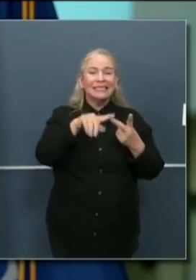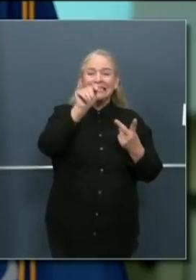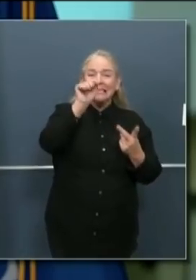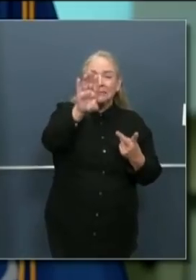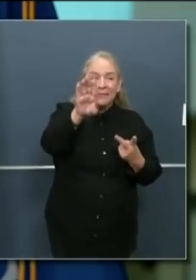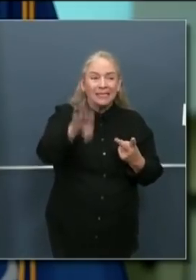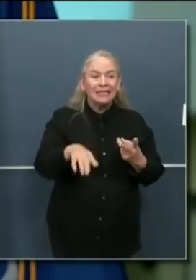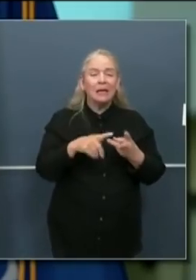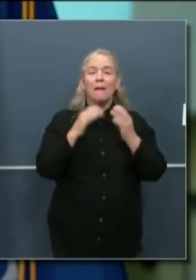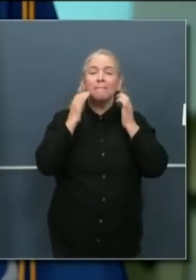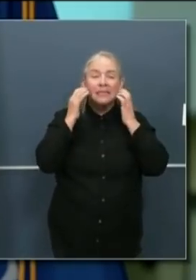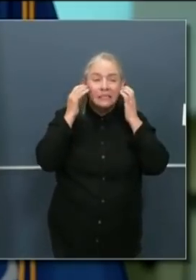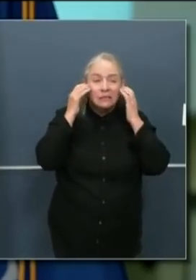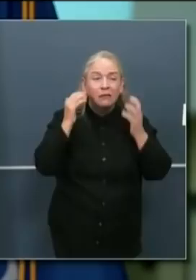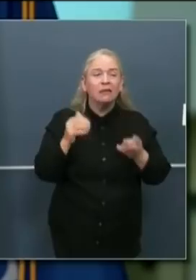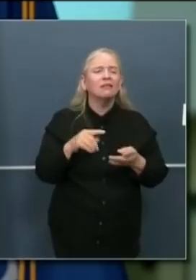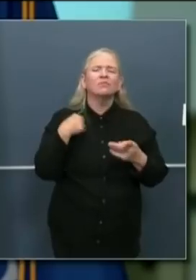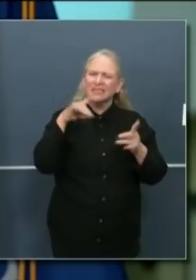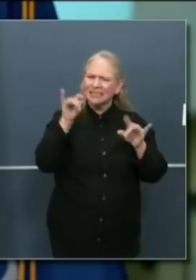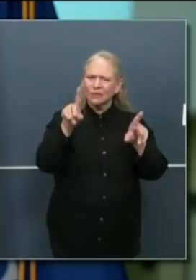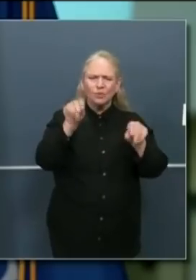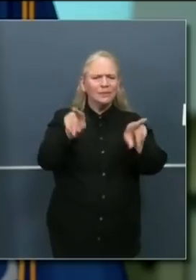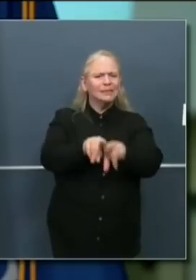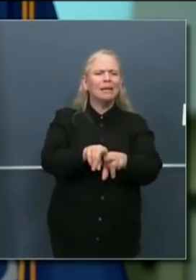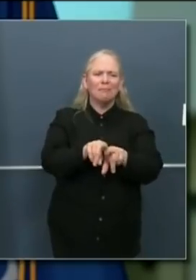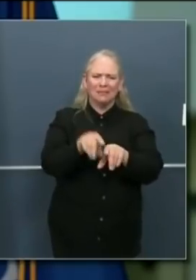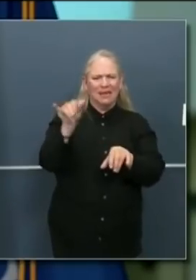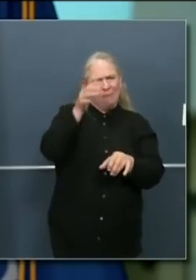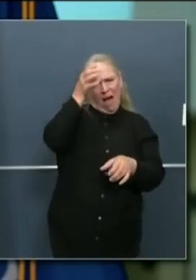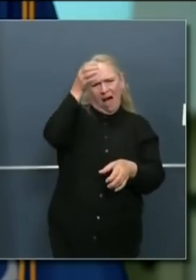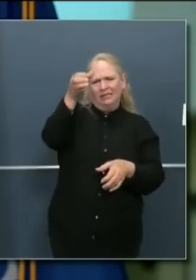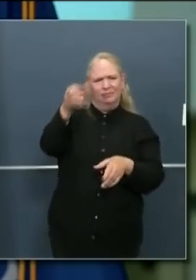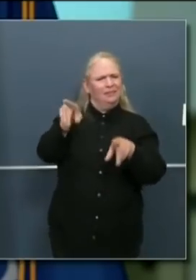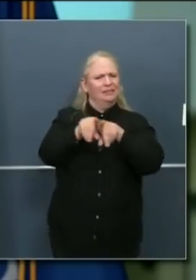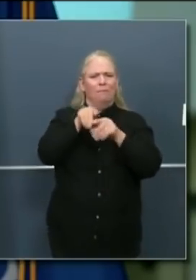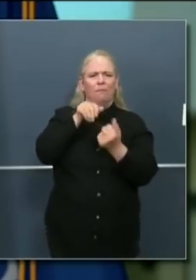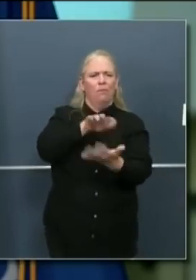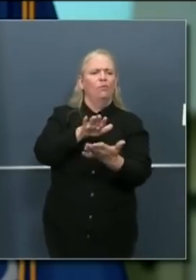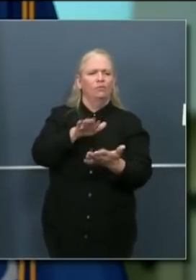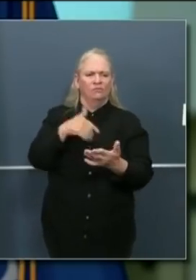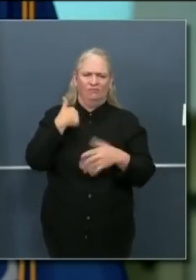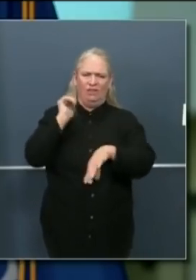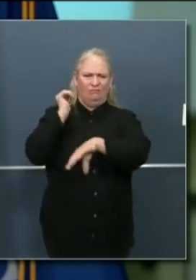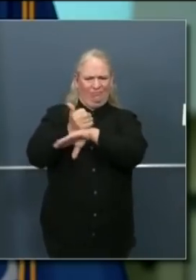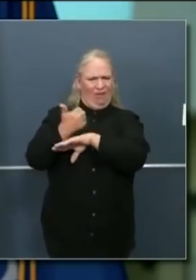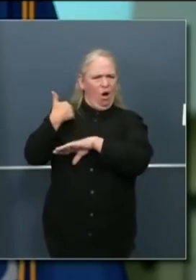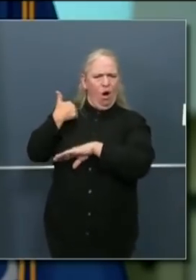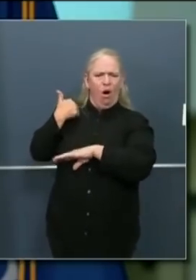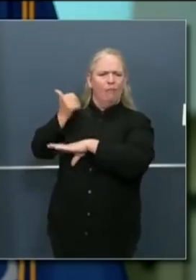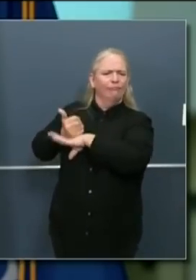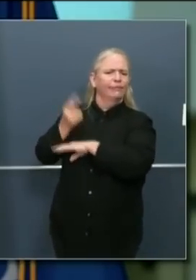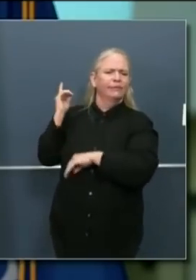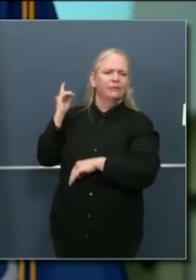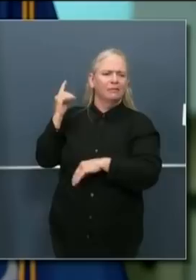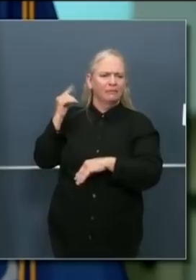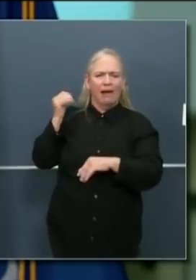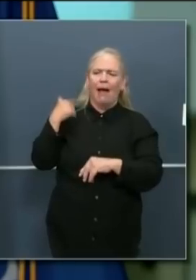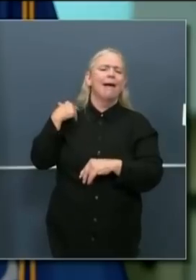STATE, IN THIS COUNTRY AND HIV AND AIDS, STDS AND ISSUES OF TB, MEASLES, AND THE LIKE. SOME COUNTIES ARE MORE ROBUST